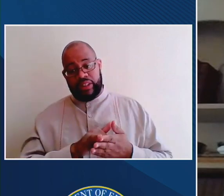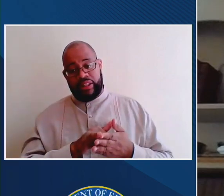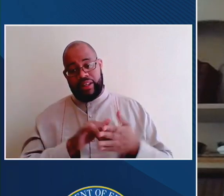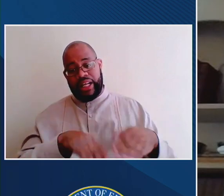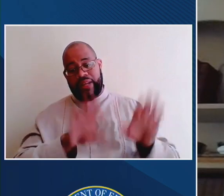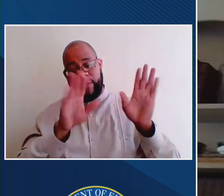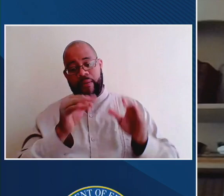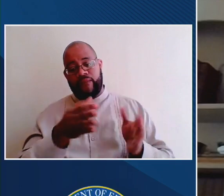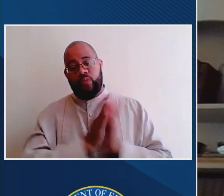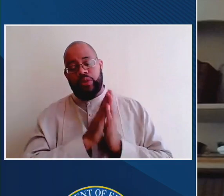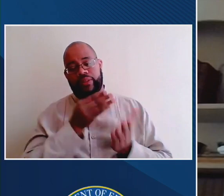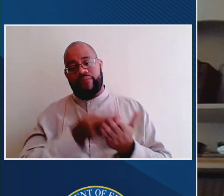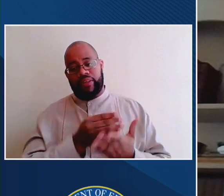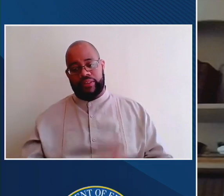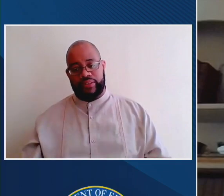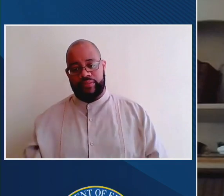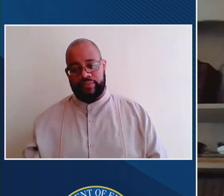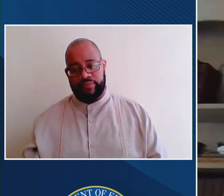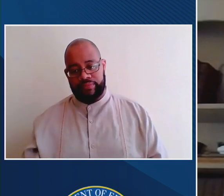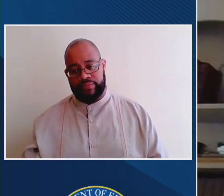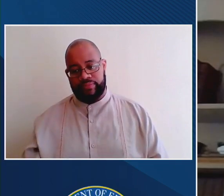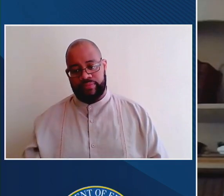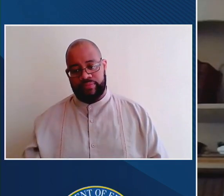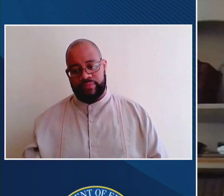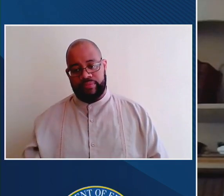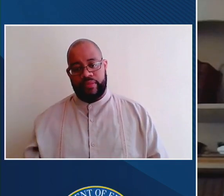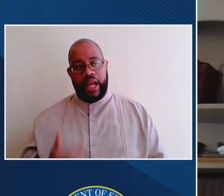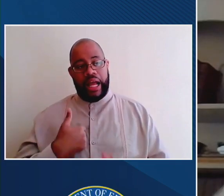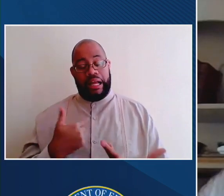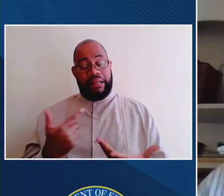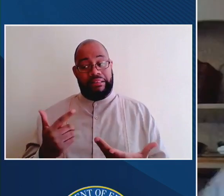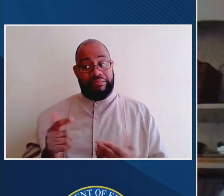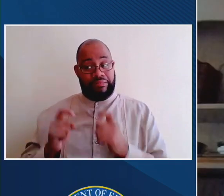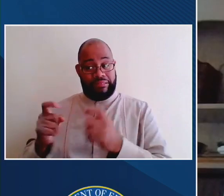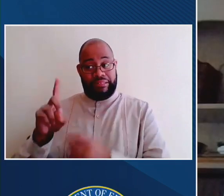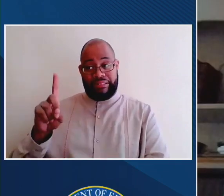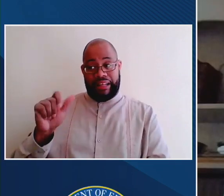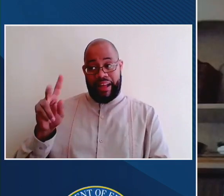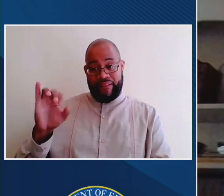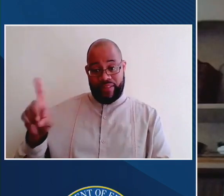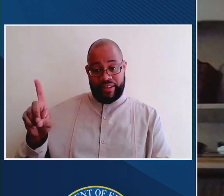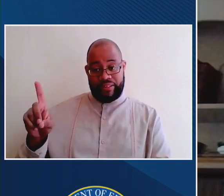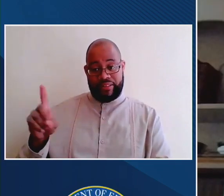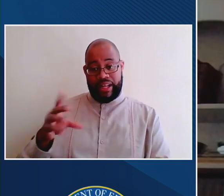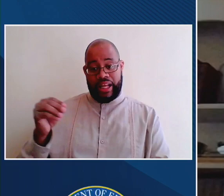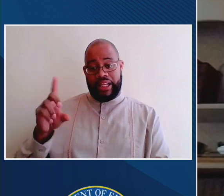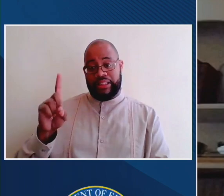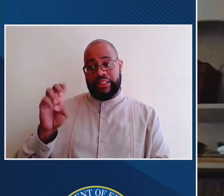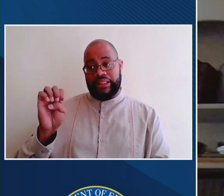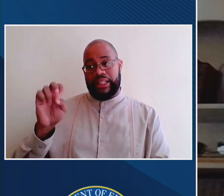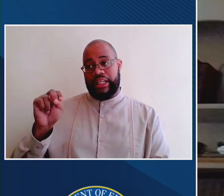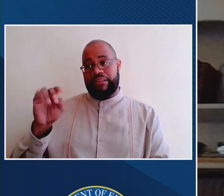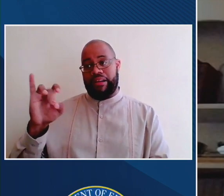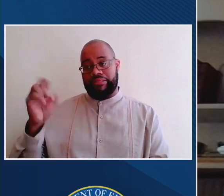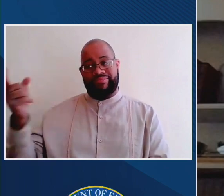I would yield to my colleagues, David and Denise here, but I don't- this regulation